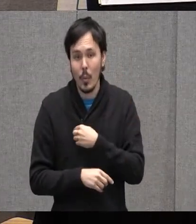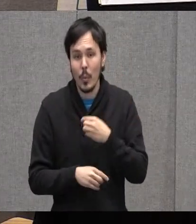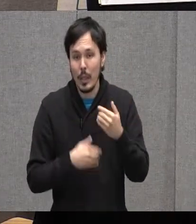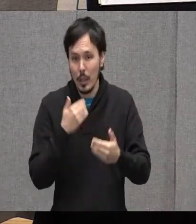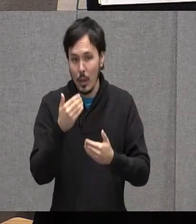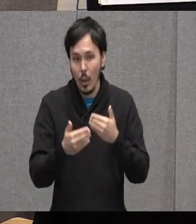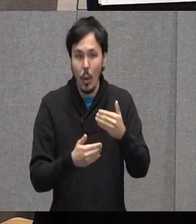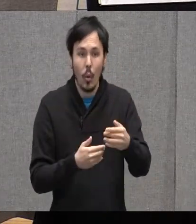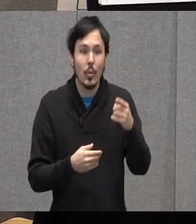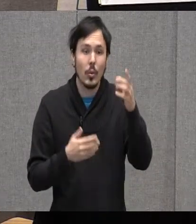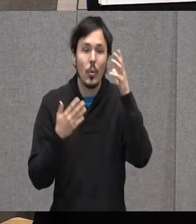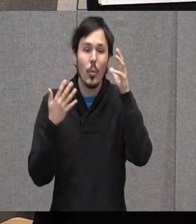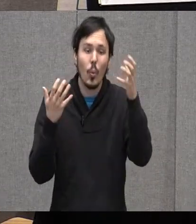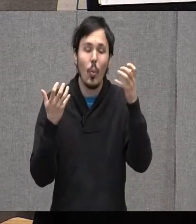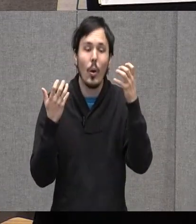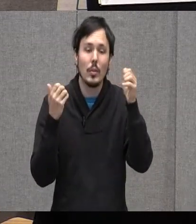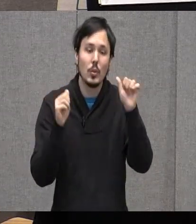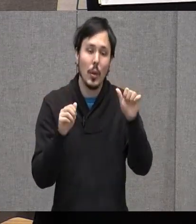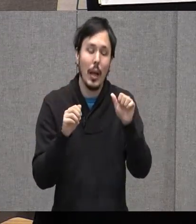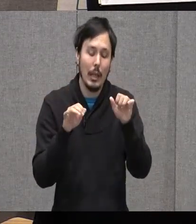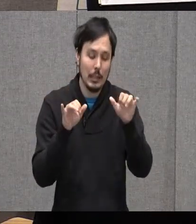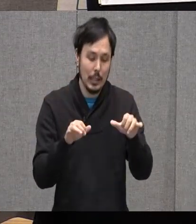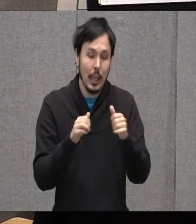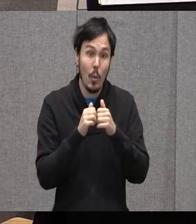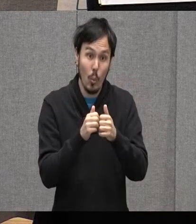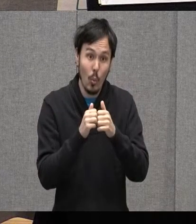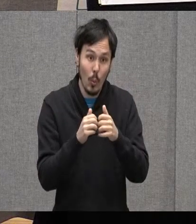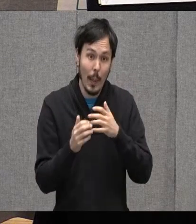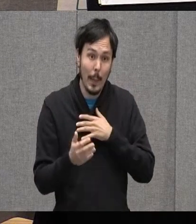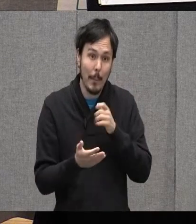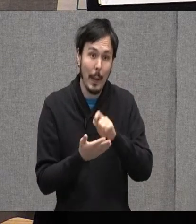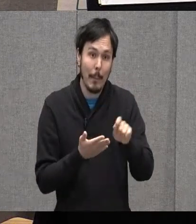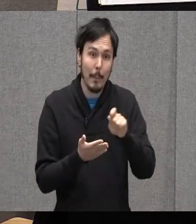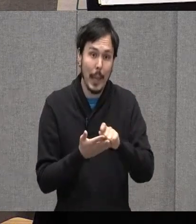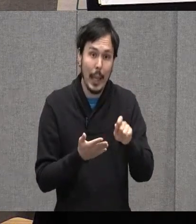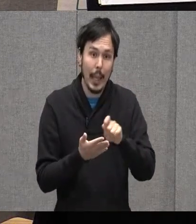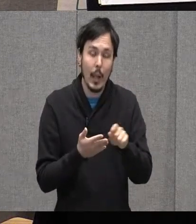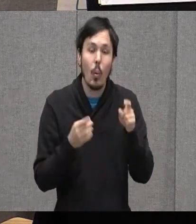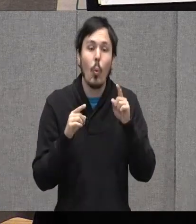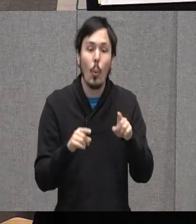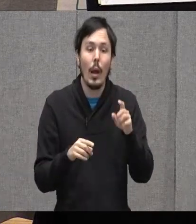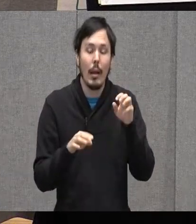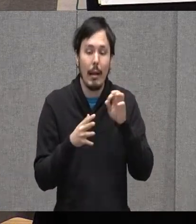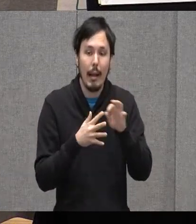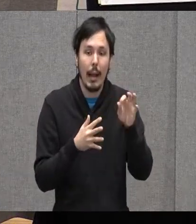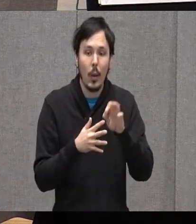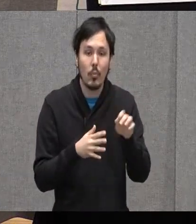And so, you're gonna wanna try to stay with my pen as we're counting. And then when we're done counting,